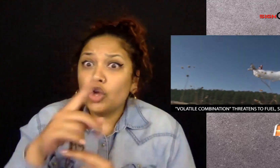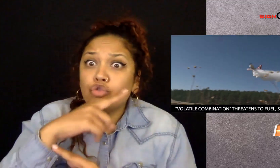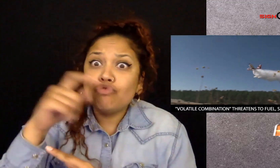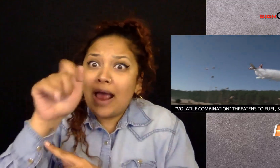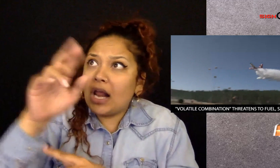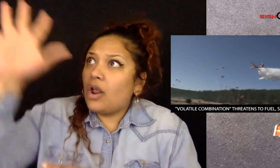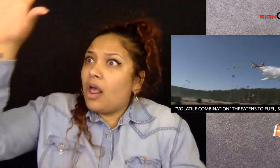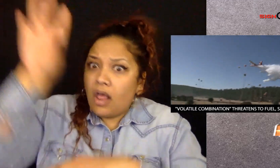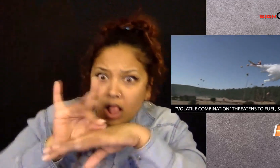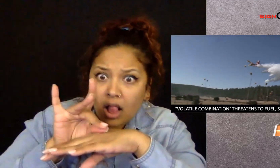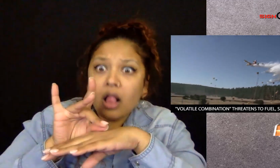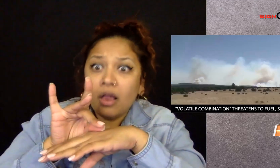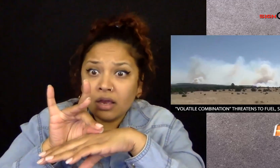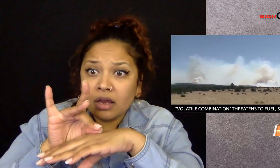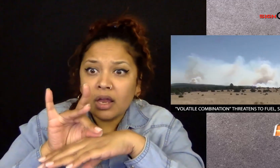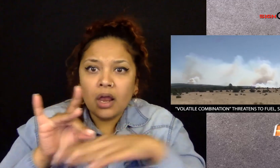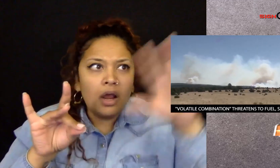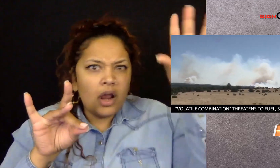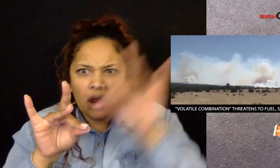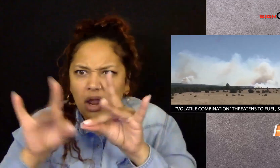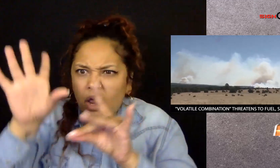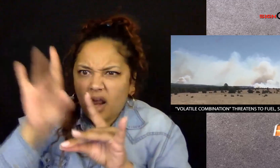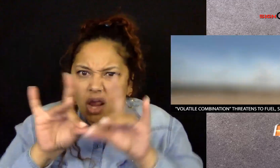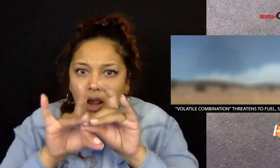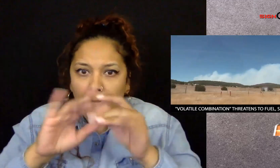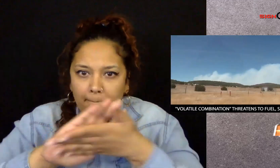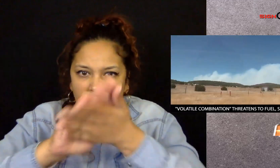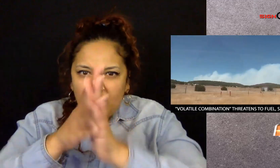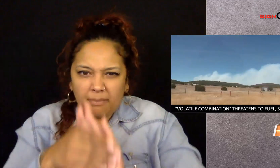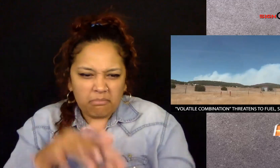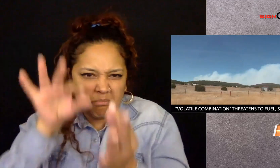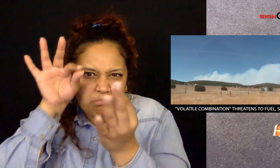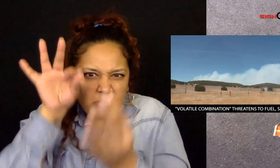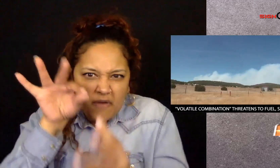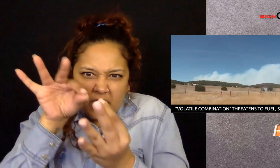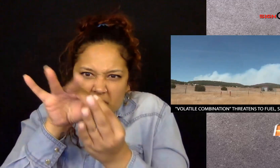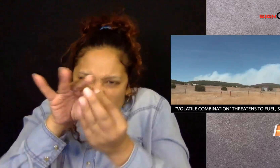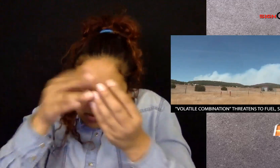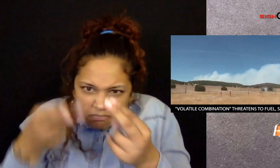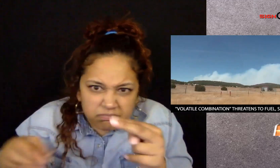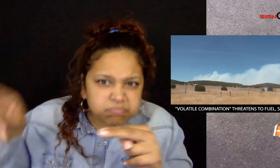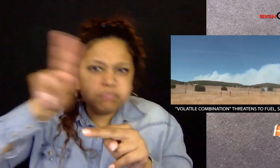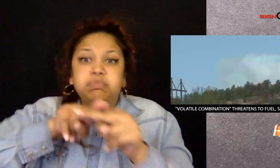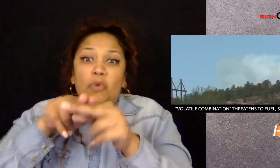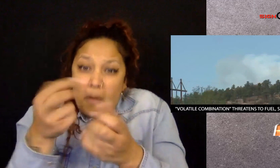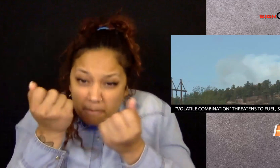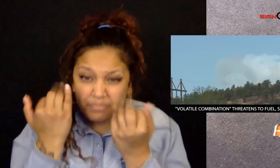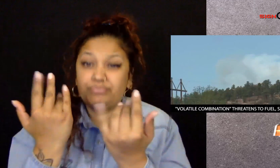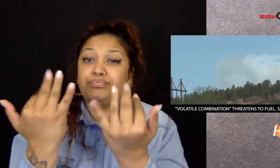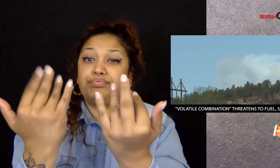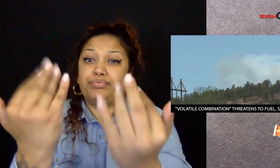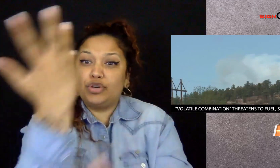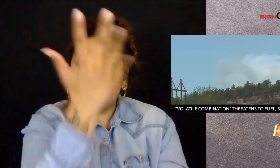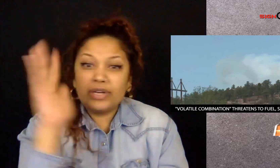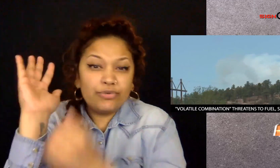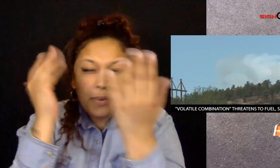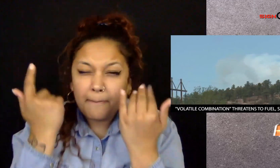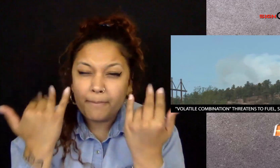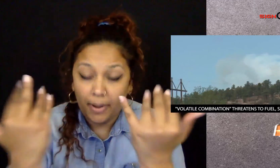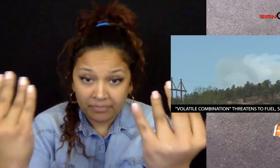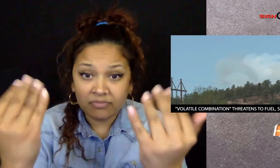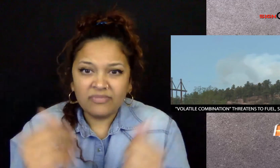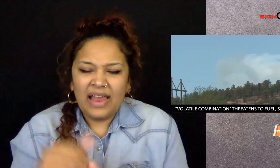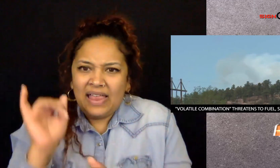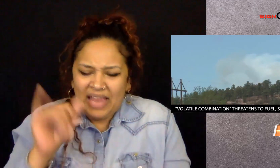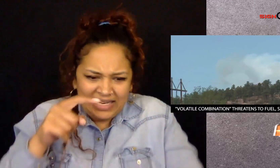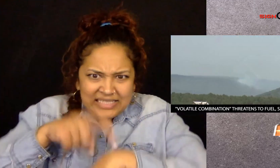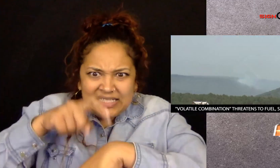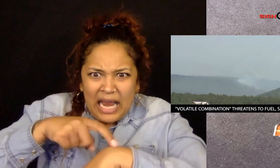the fierce winds combined with dry air and drought conditions might be the perfect recipe